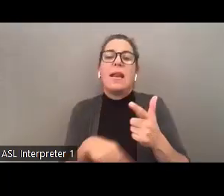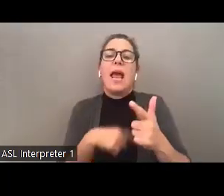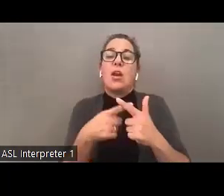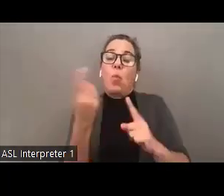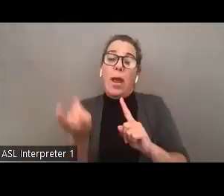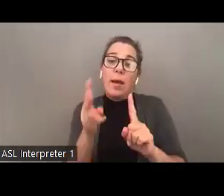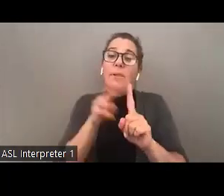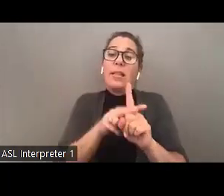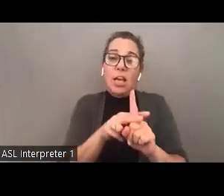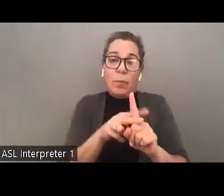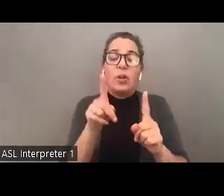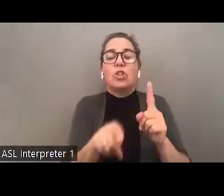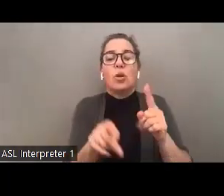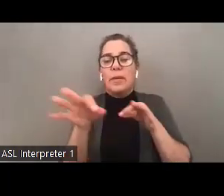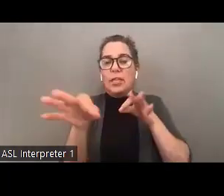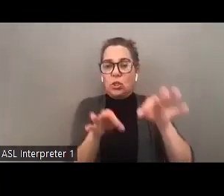these should be described in the DMS plan.